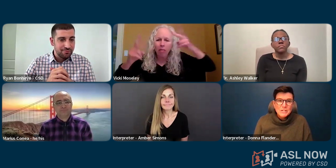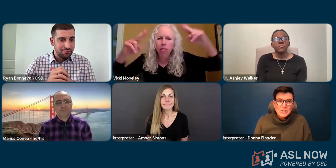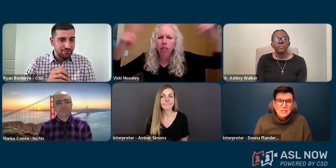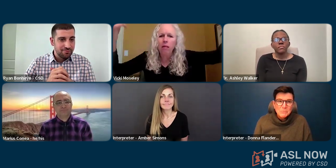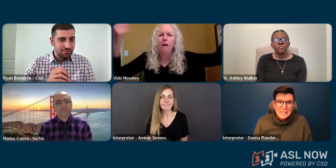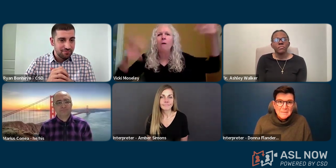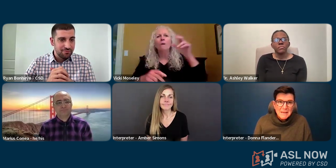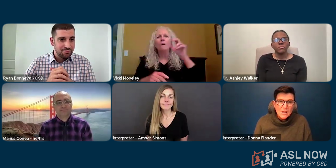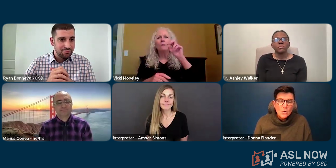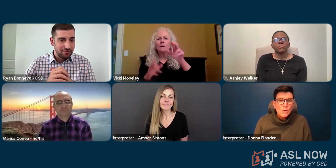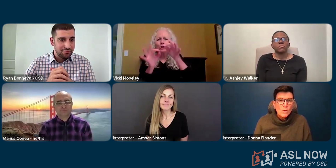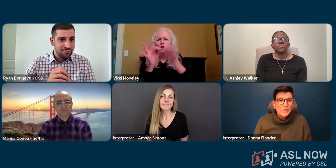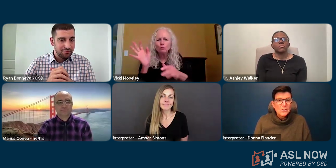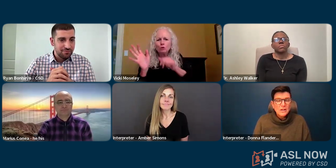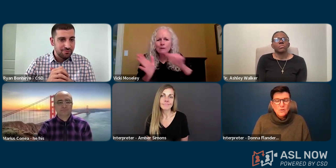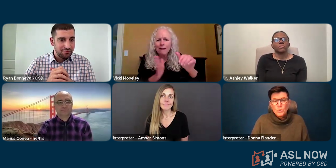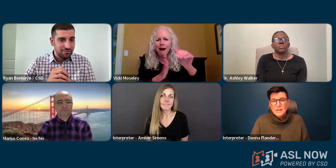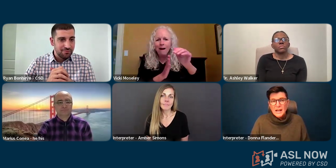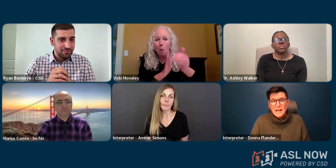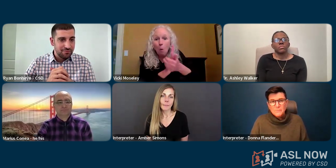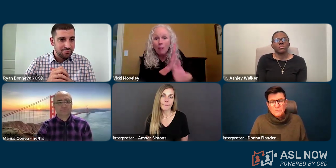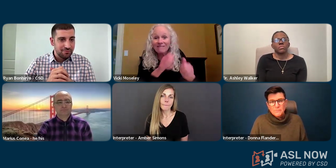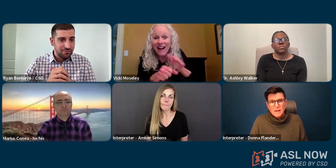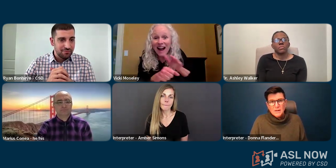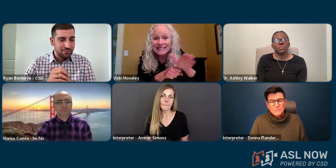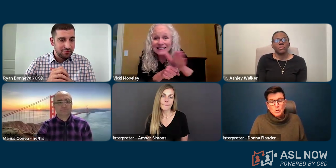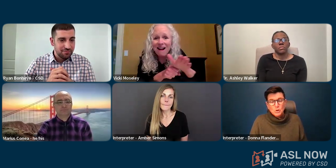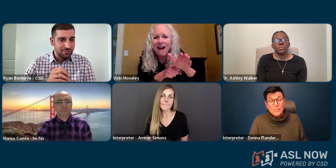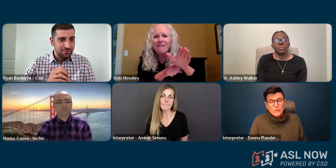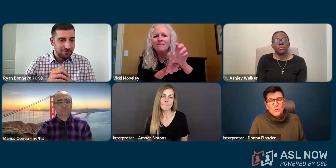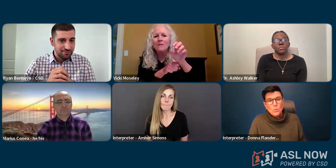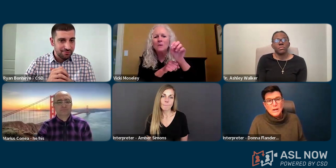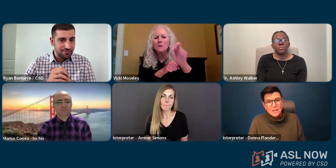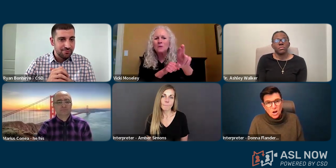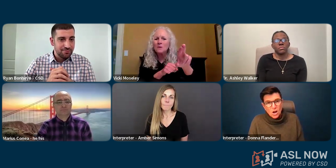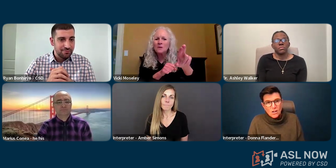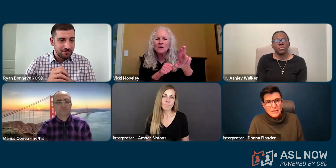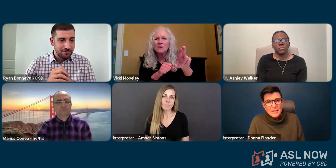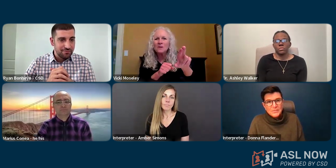I can reach them through an email, whether when I rather that when I call,